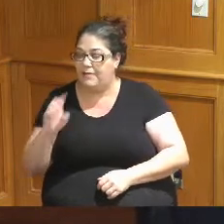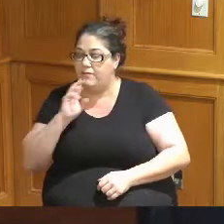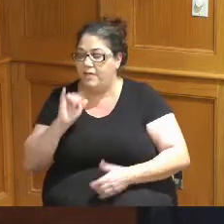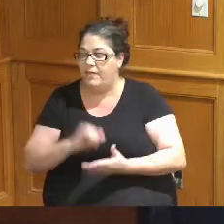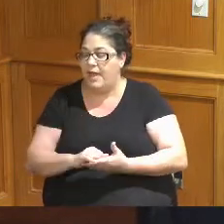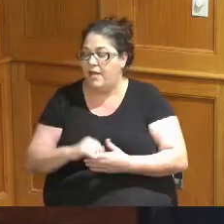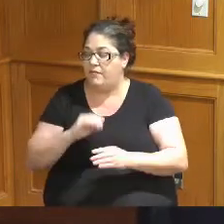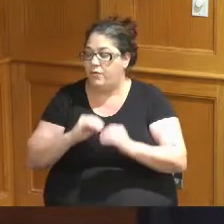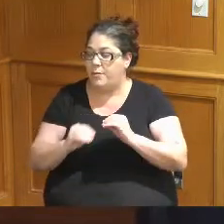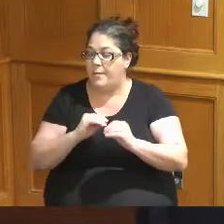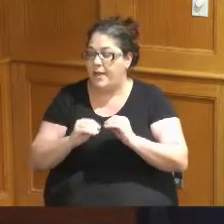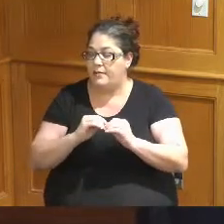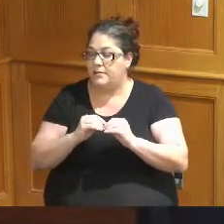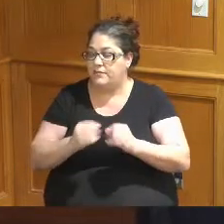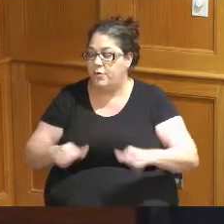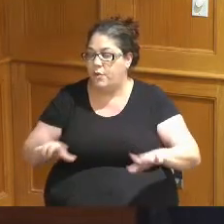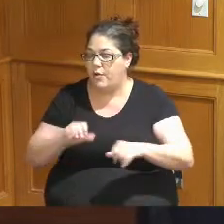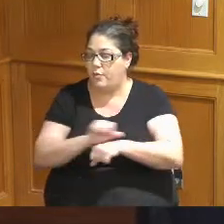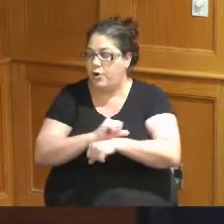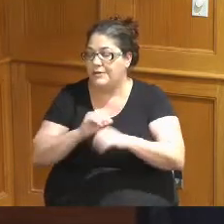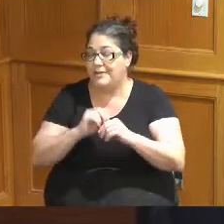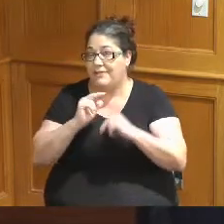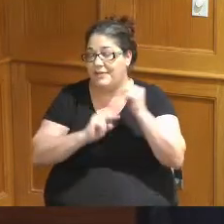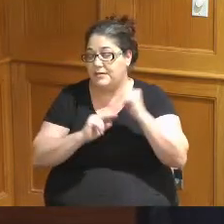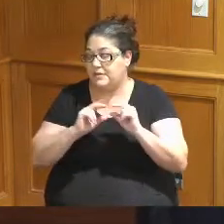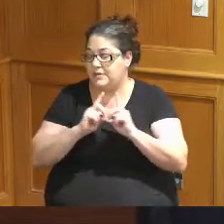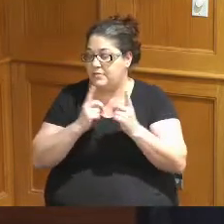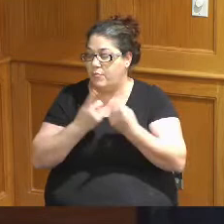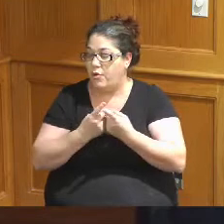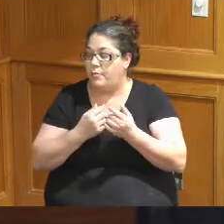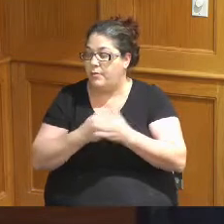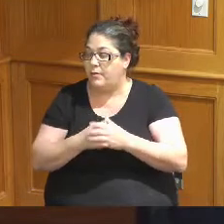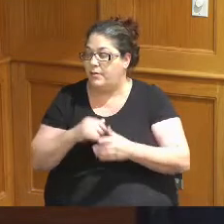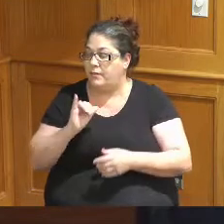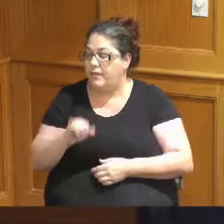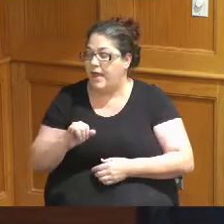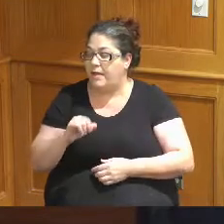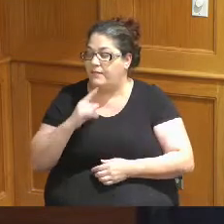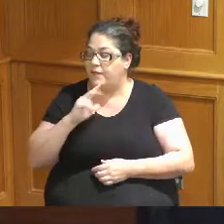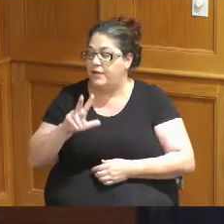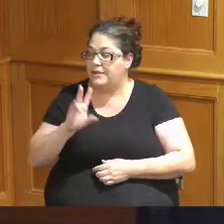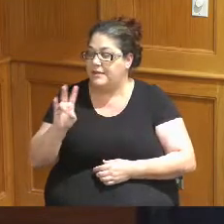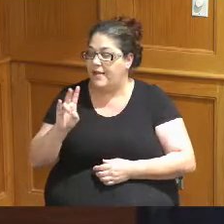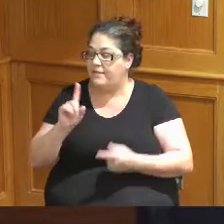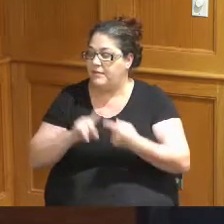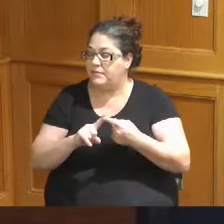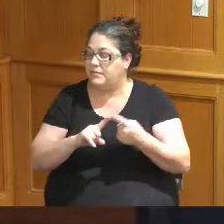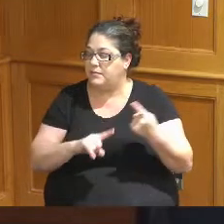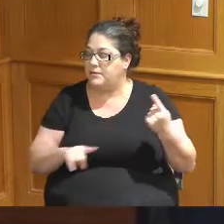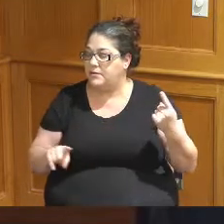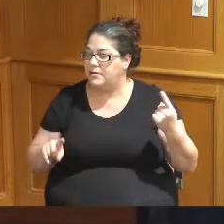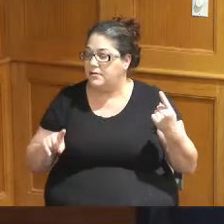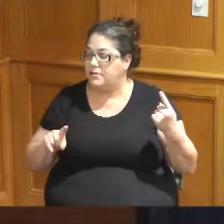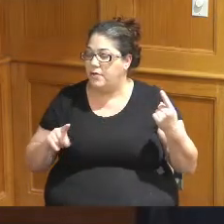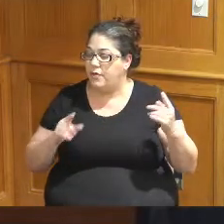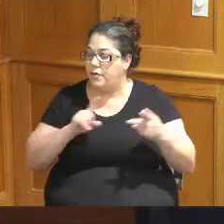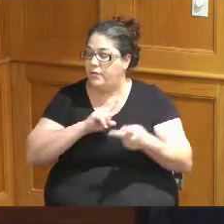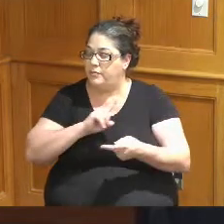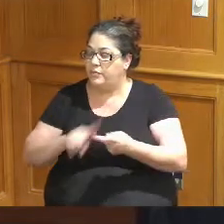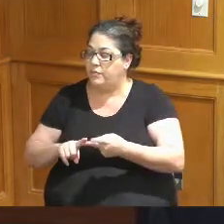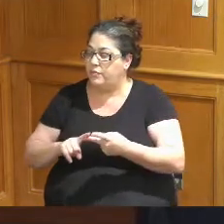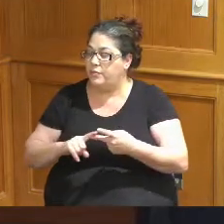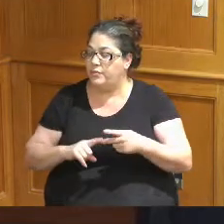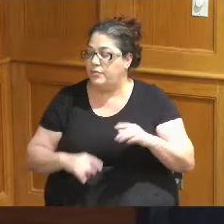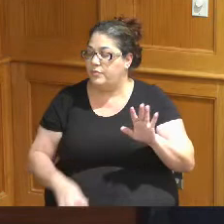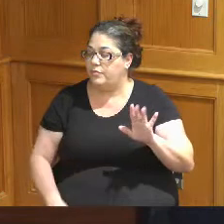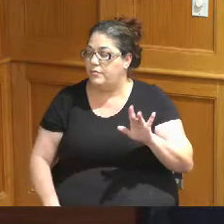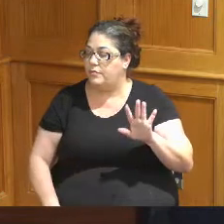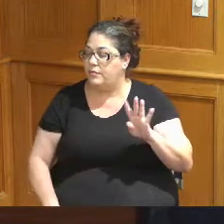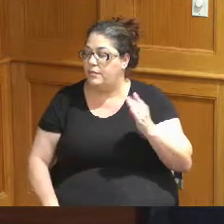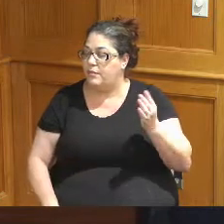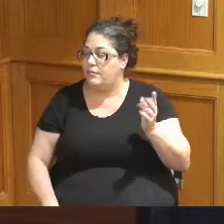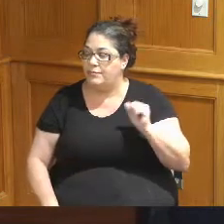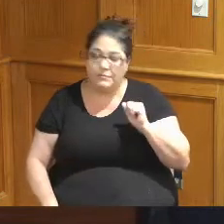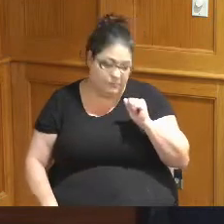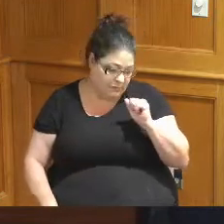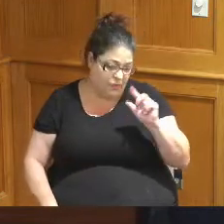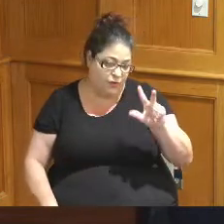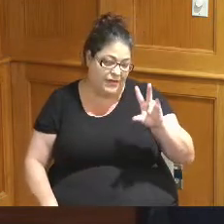and groundskeepers in the facilities Department we have items 37 through 40 let's see where is it and